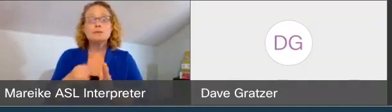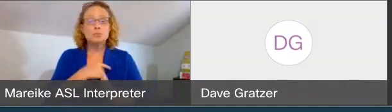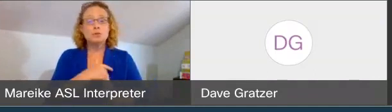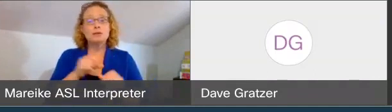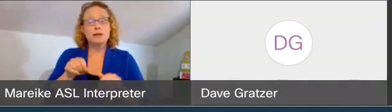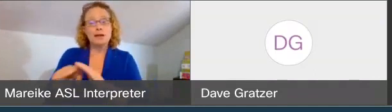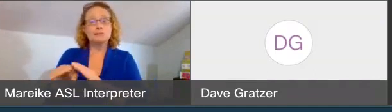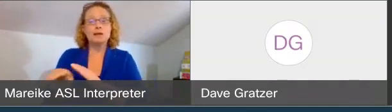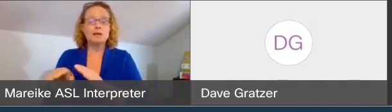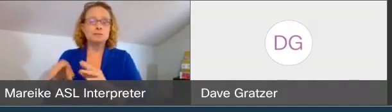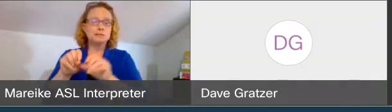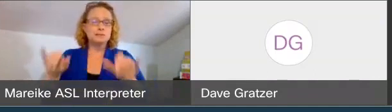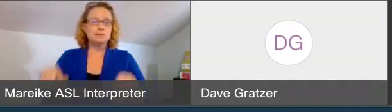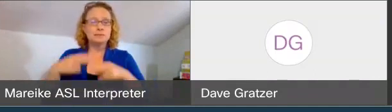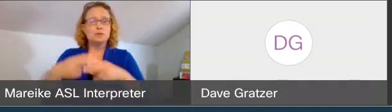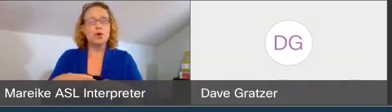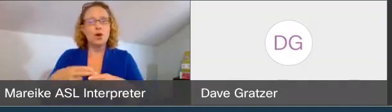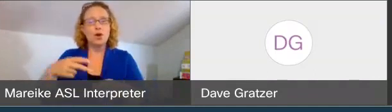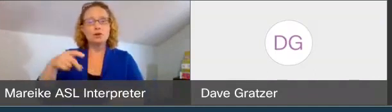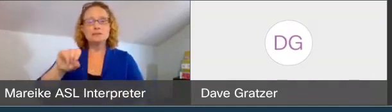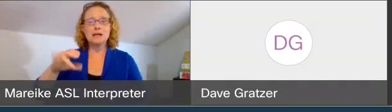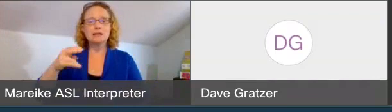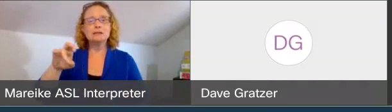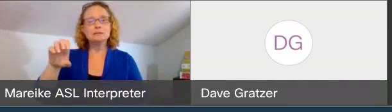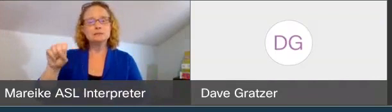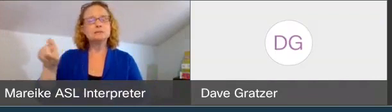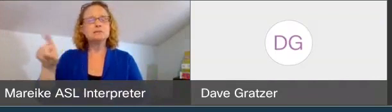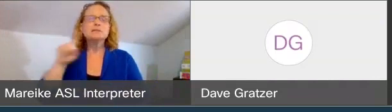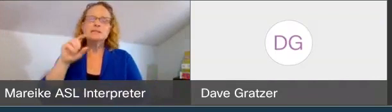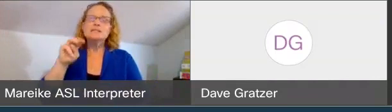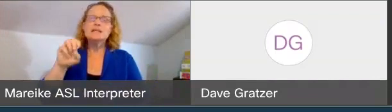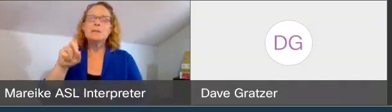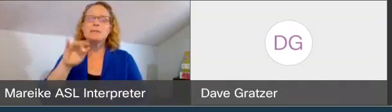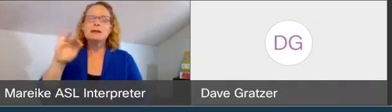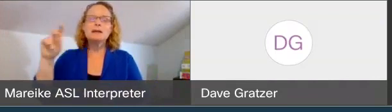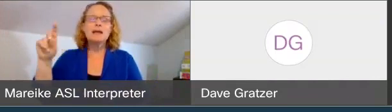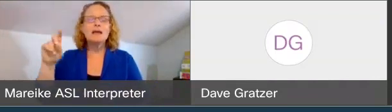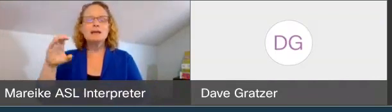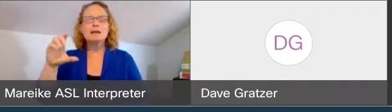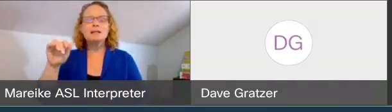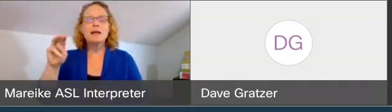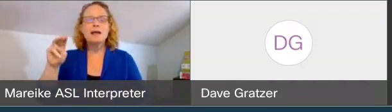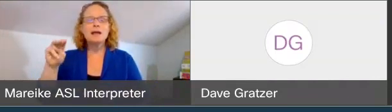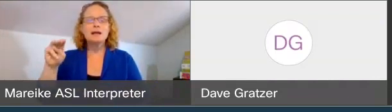a system called psyches. That's essentially a Medicaid claims data warehouse we're actually